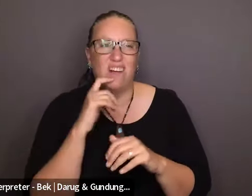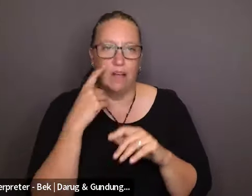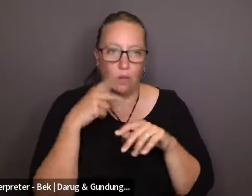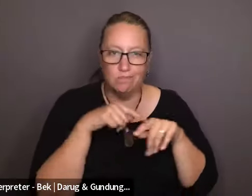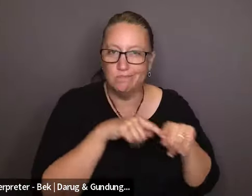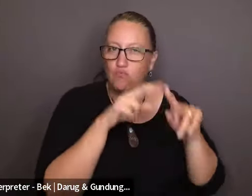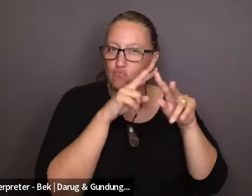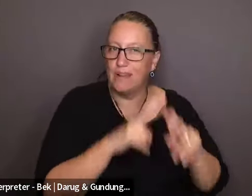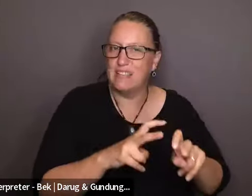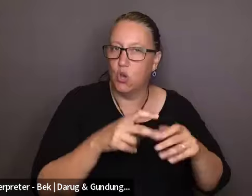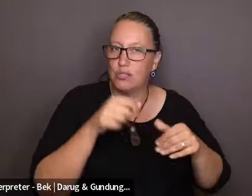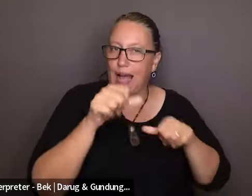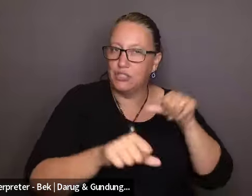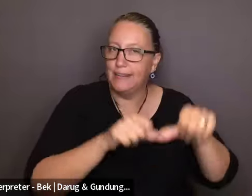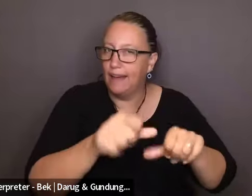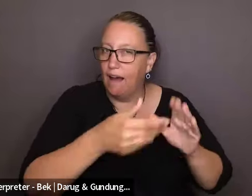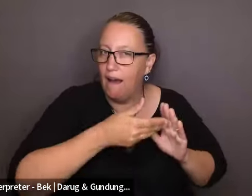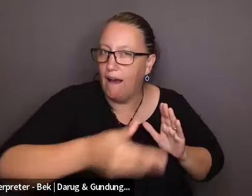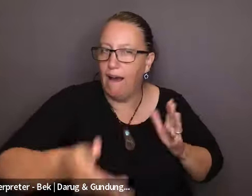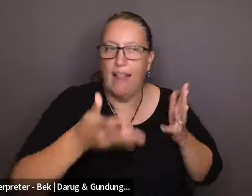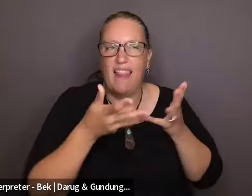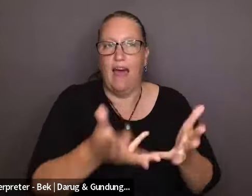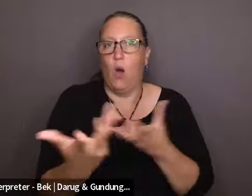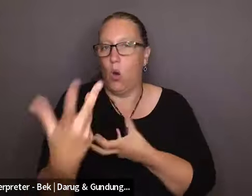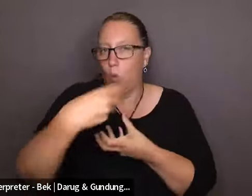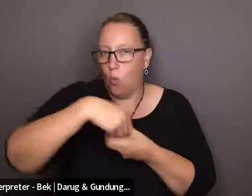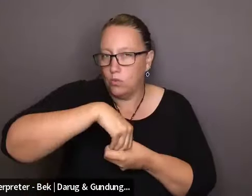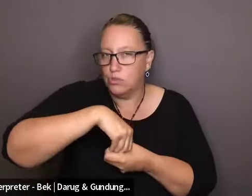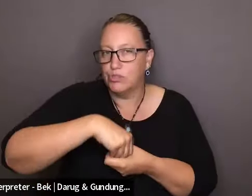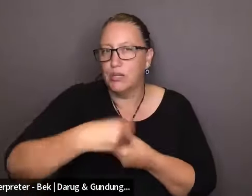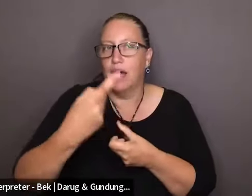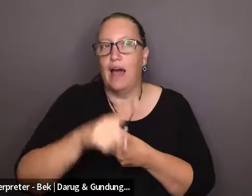practice. We do this by funding research that's